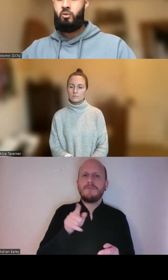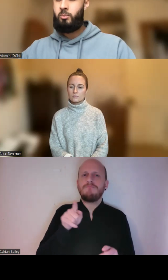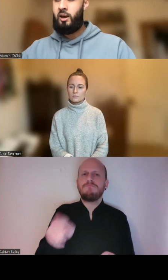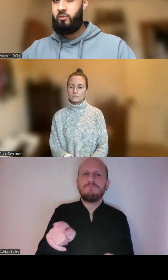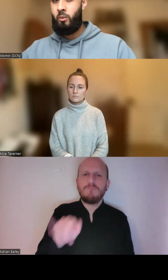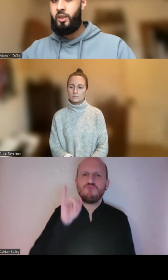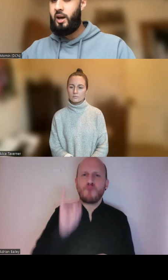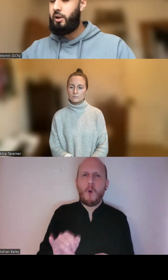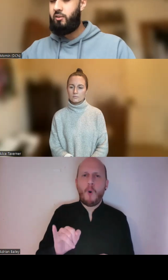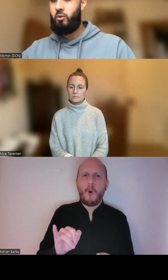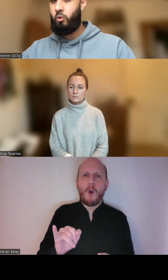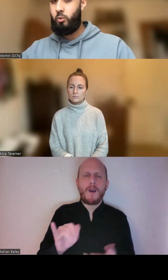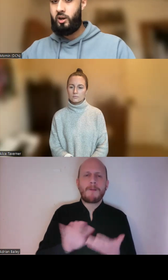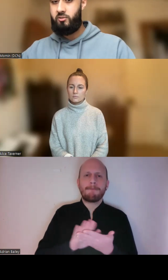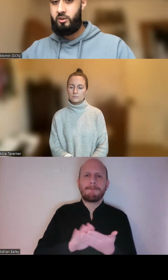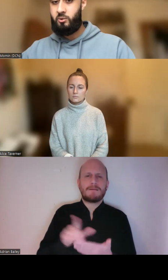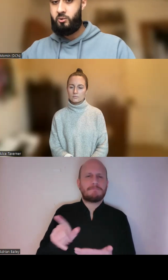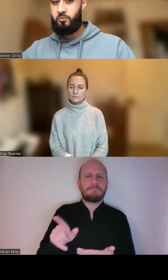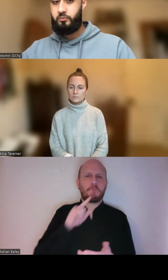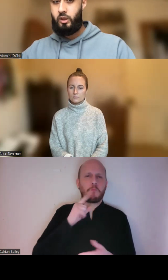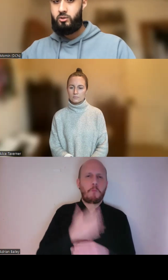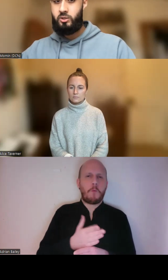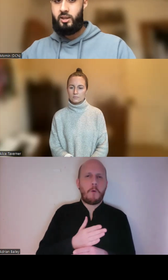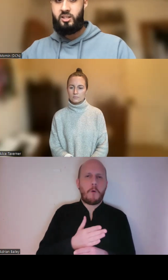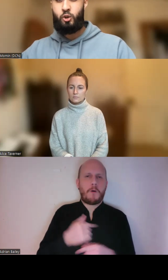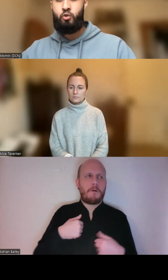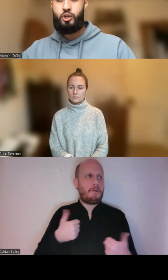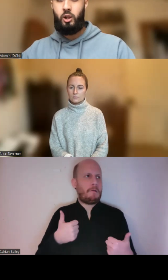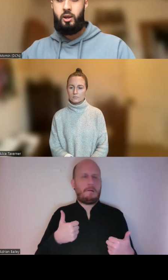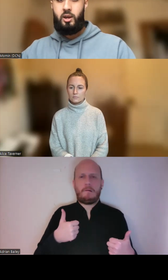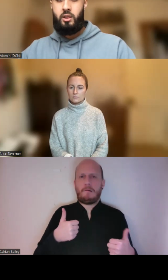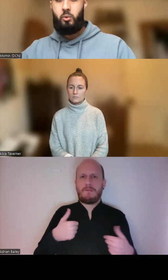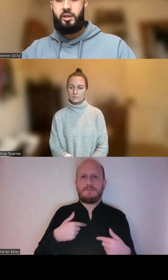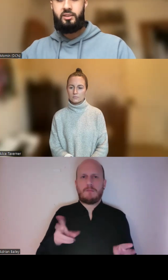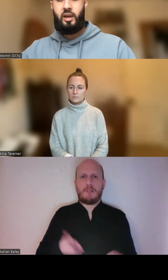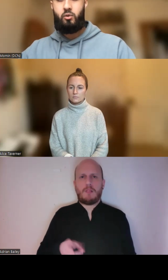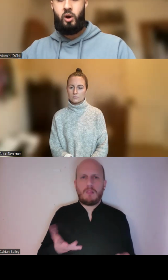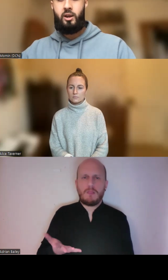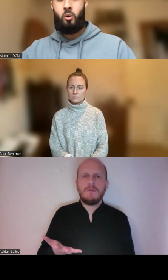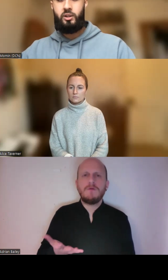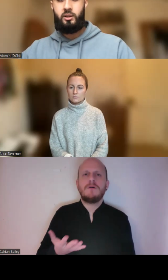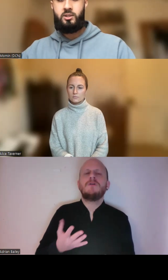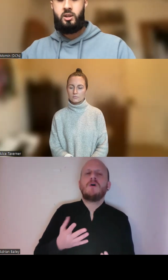on the wrong platform then that platform won't work for you. It's crucial that we get that right audience